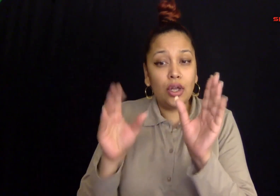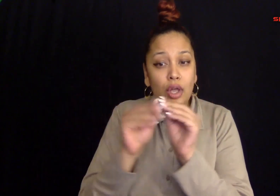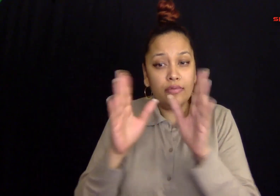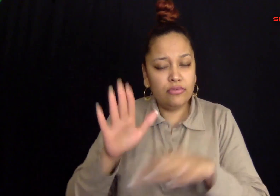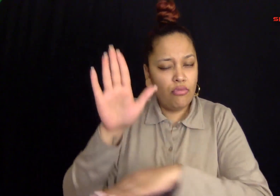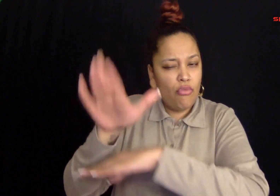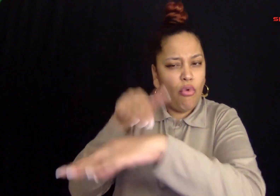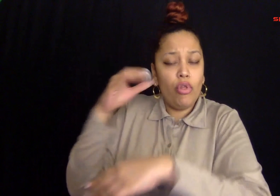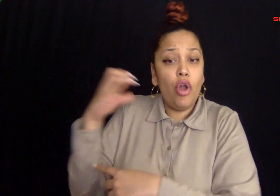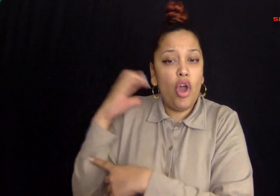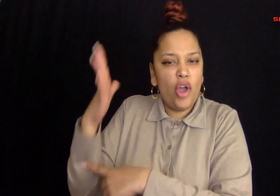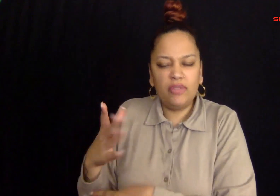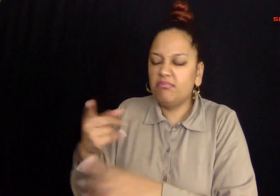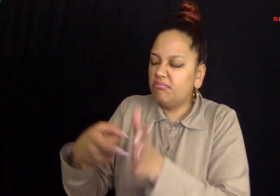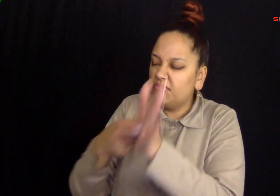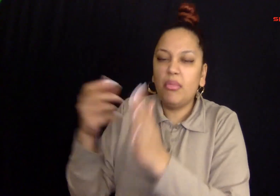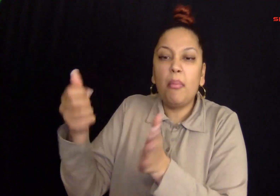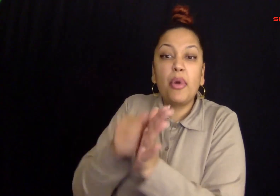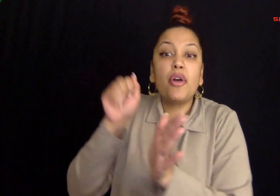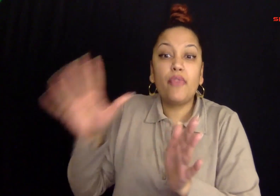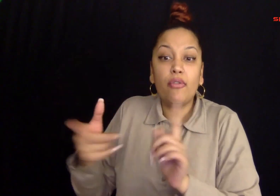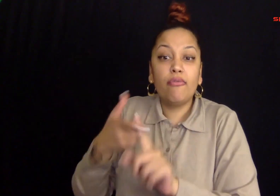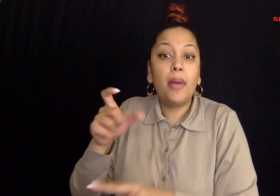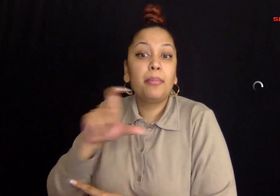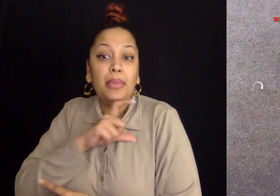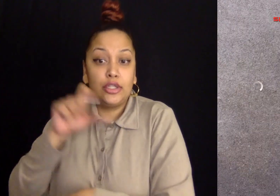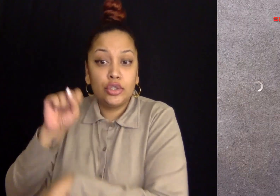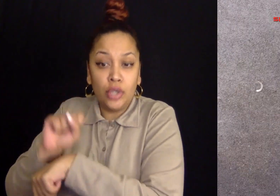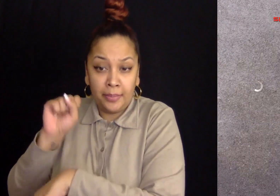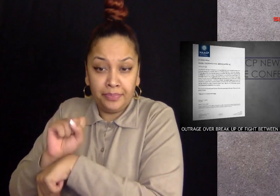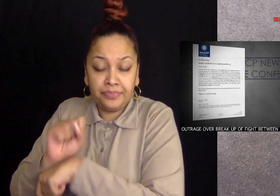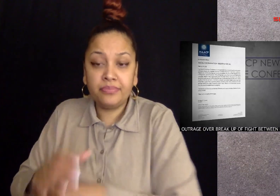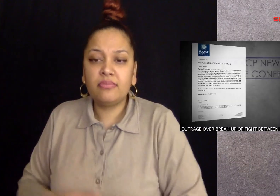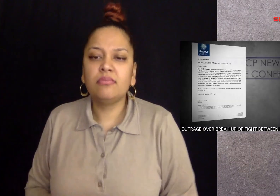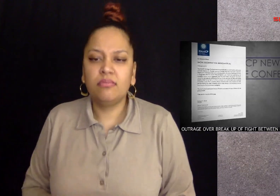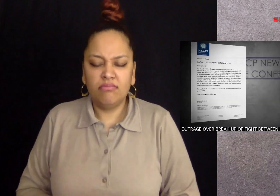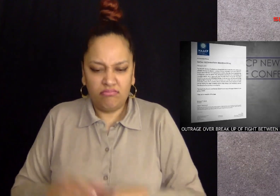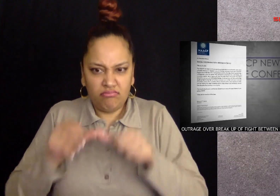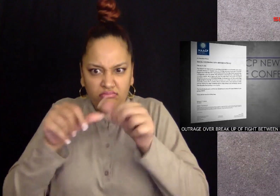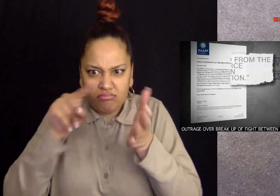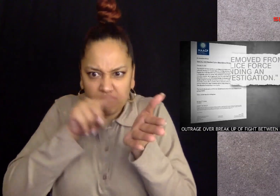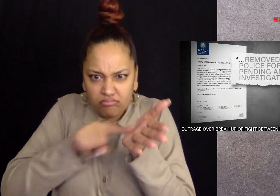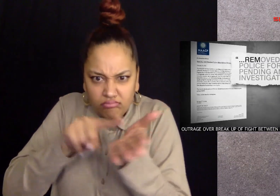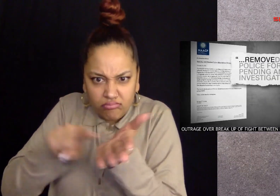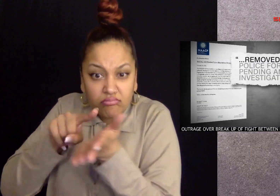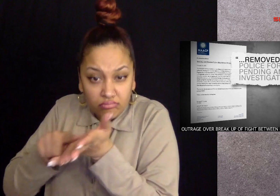the NAACP New Jersey state conference is calling for the officers involved to be removed from